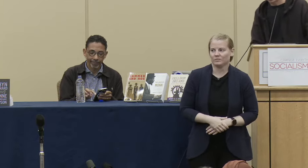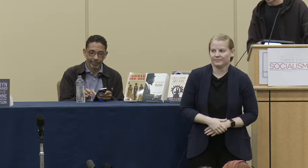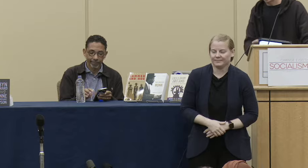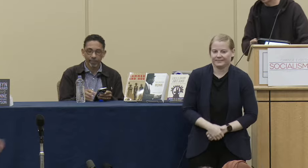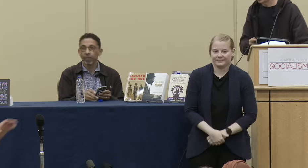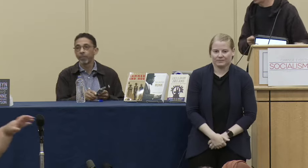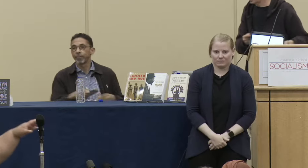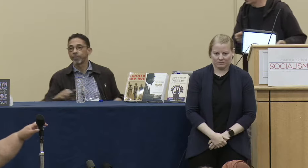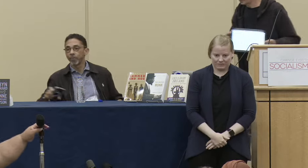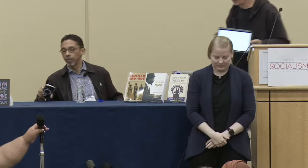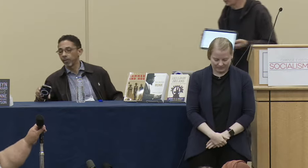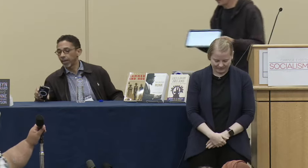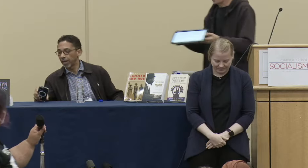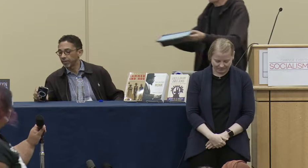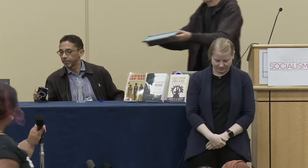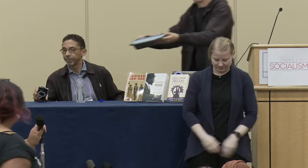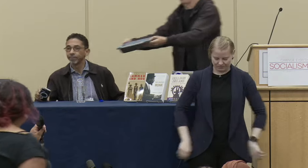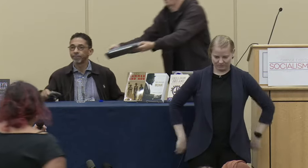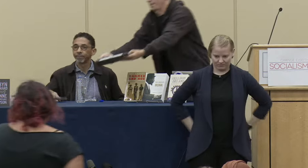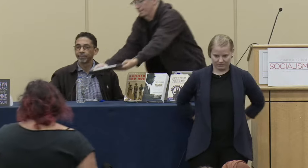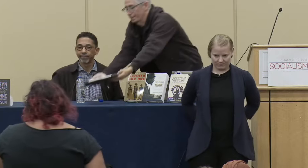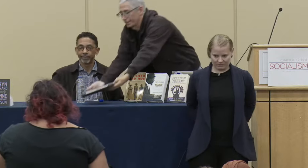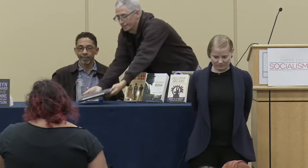. Come to the mic, we are live streaming and recording, that